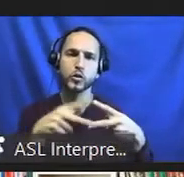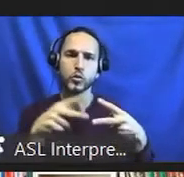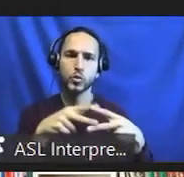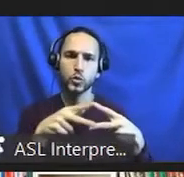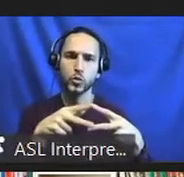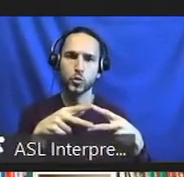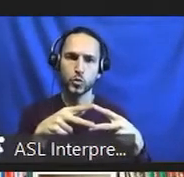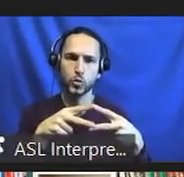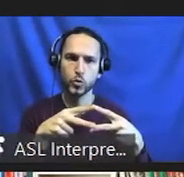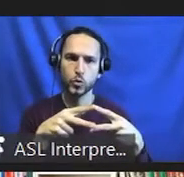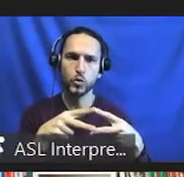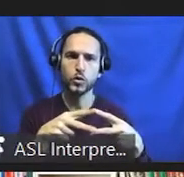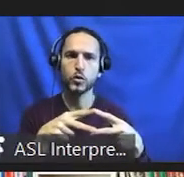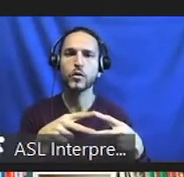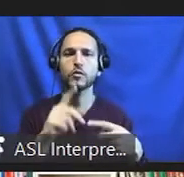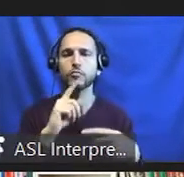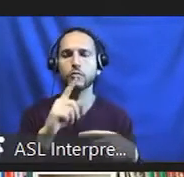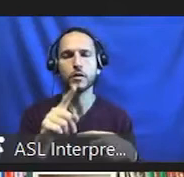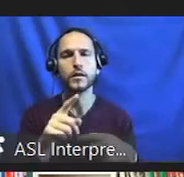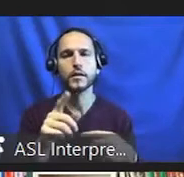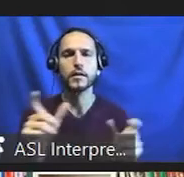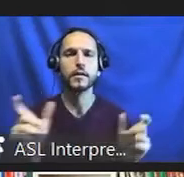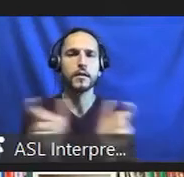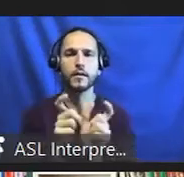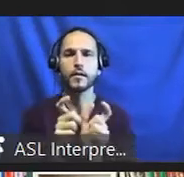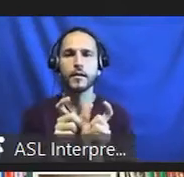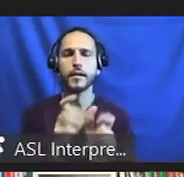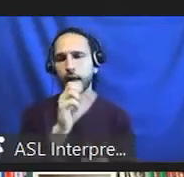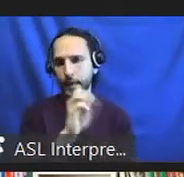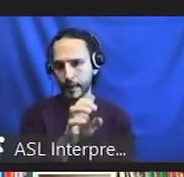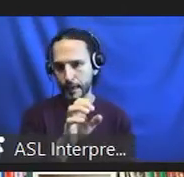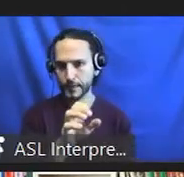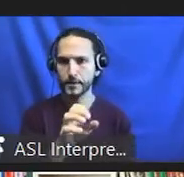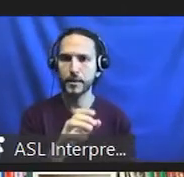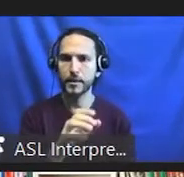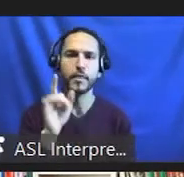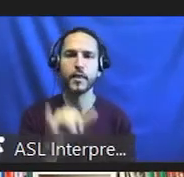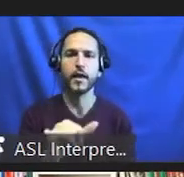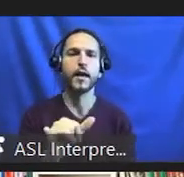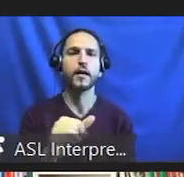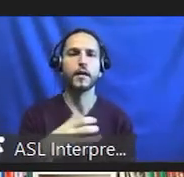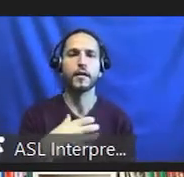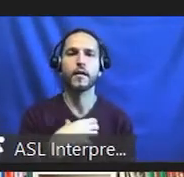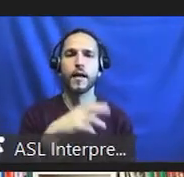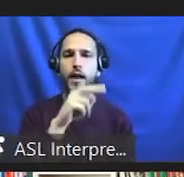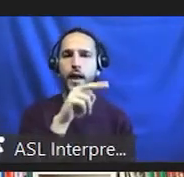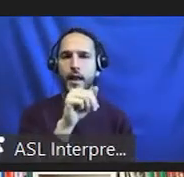And these are combined cases or consolidated cases that were brought by the NAD, by the National